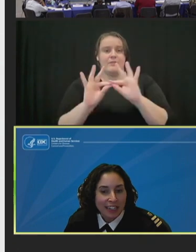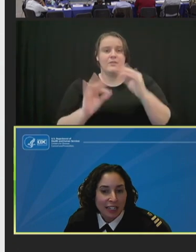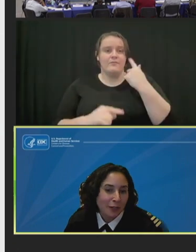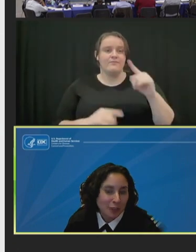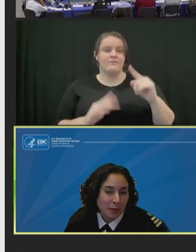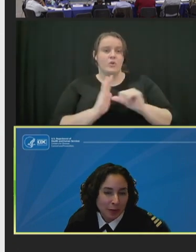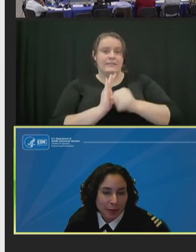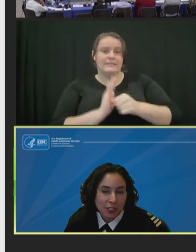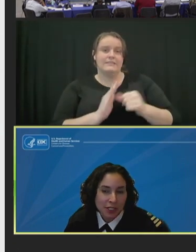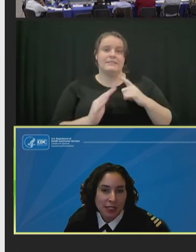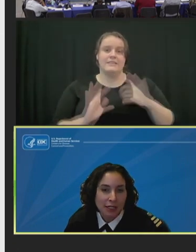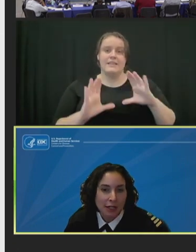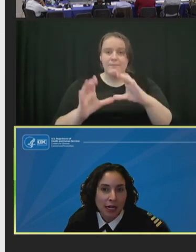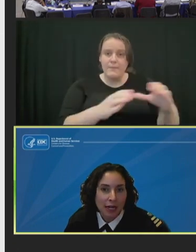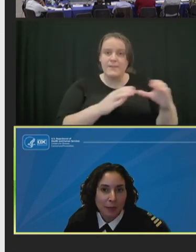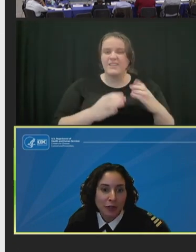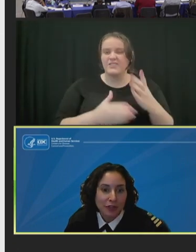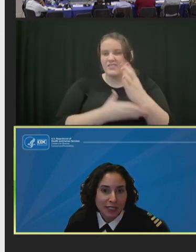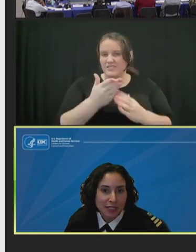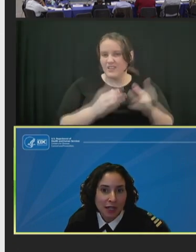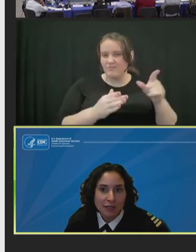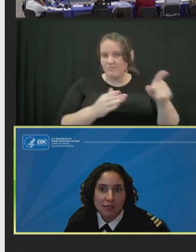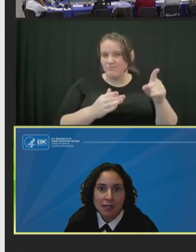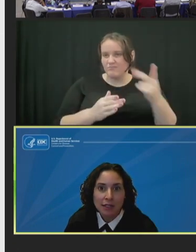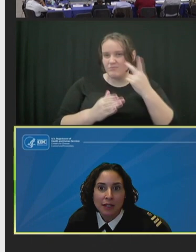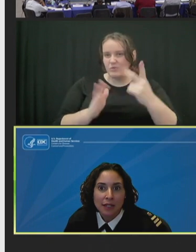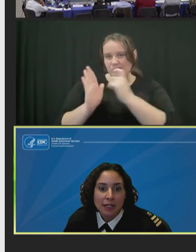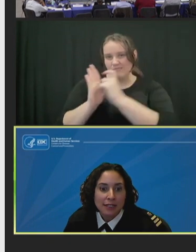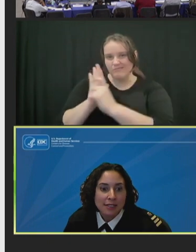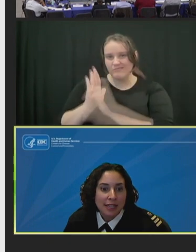and also, we mentioned in previous talks. Next slide.